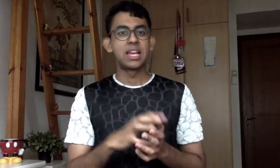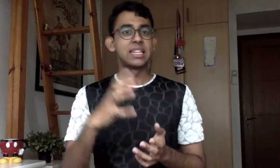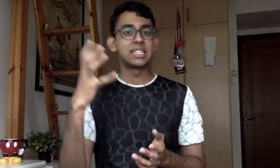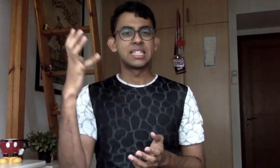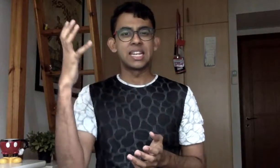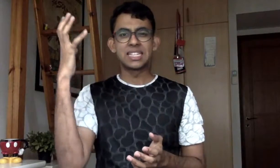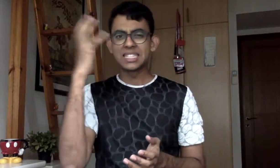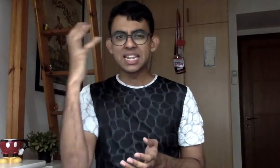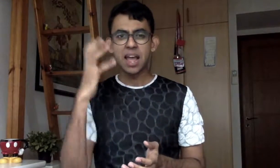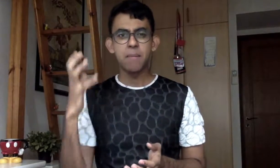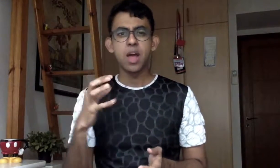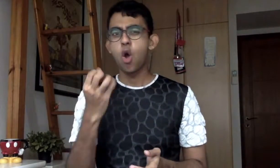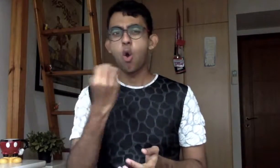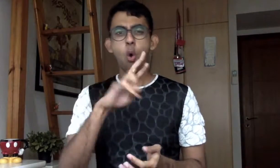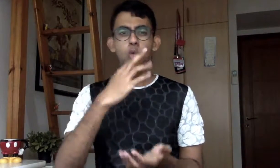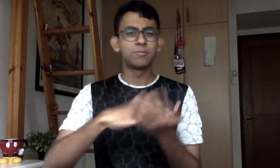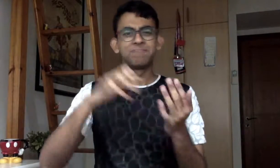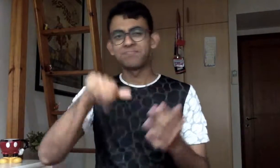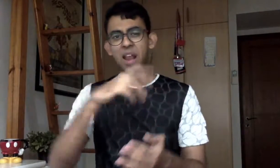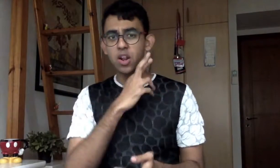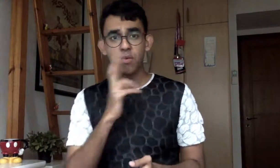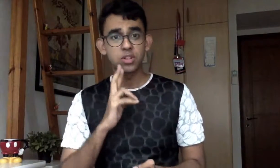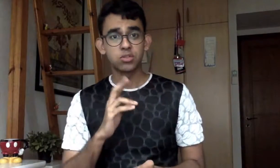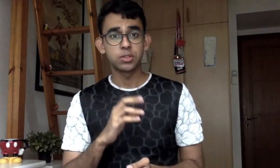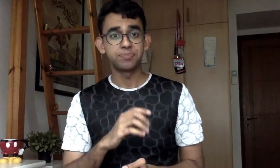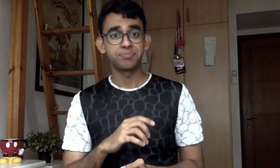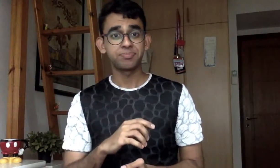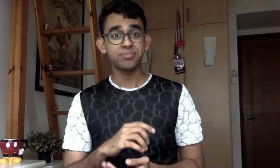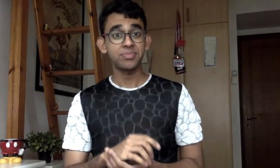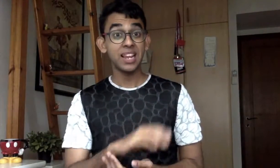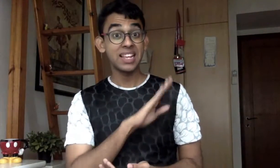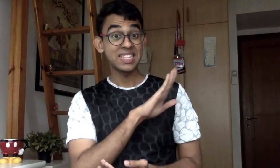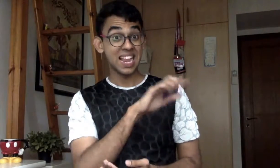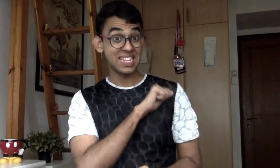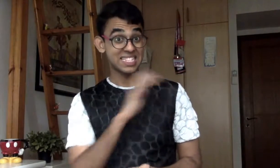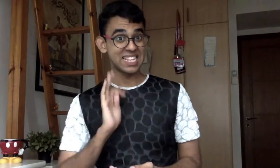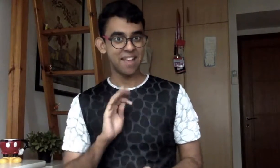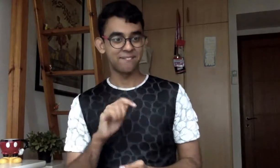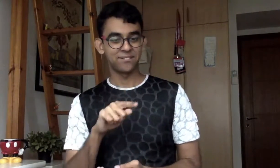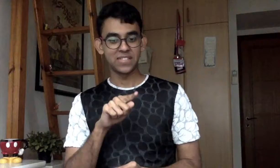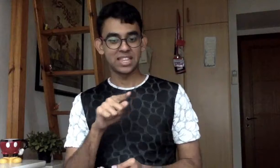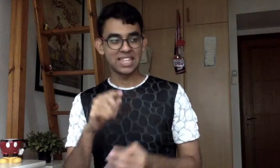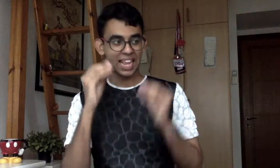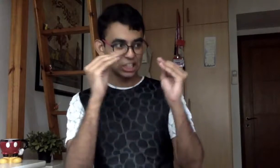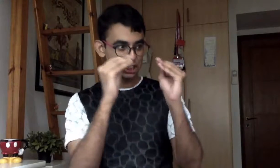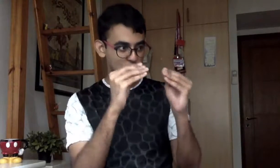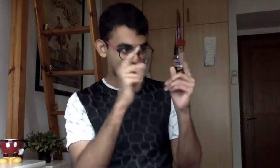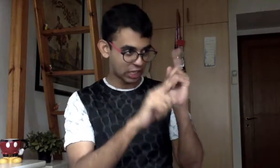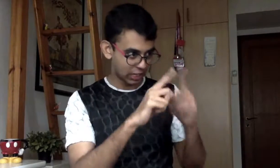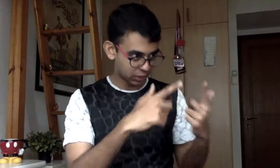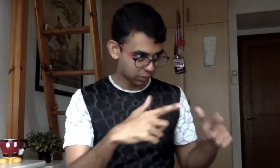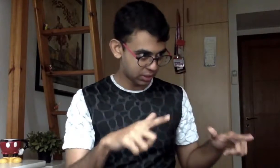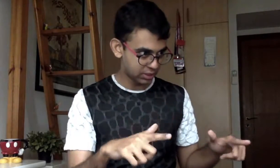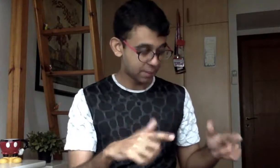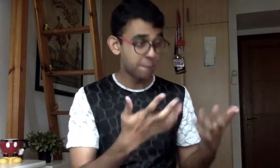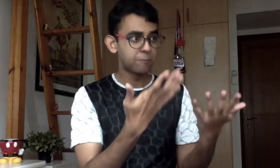Starbucks - or some other restaurant - taught their staff Sign Language.